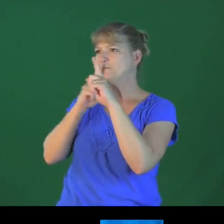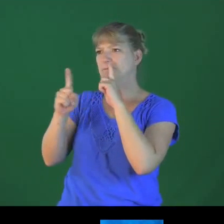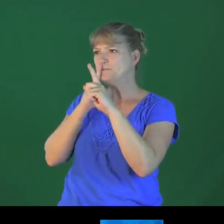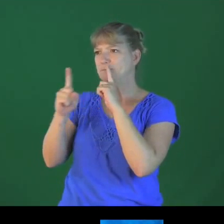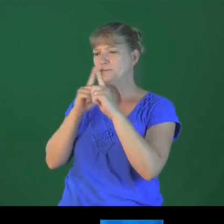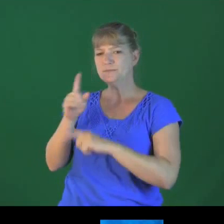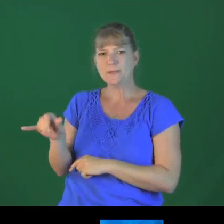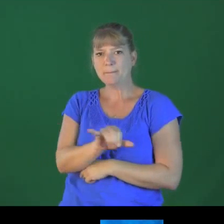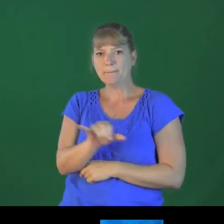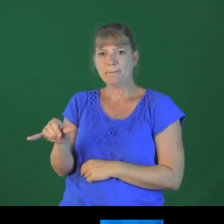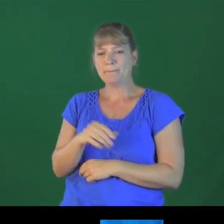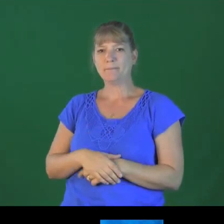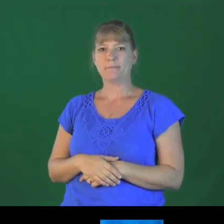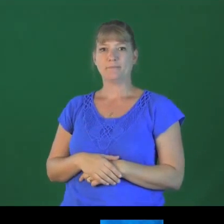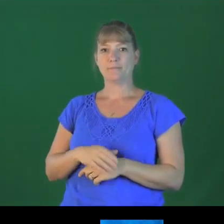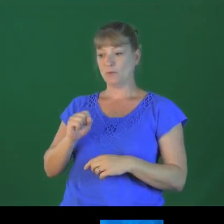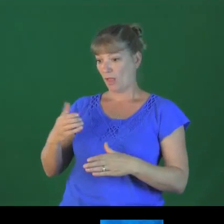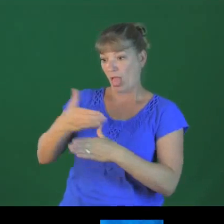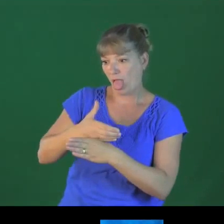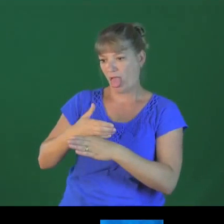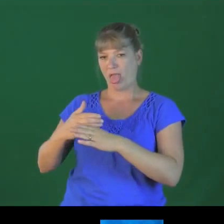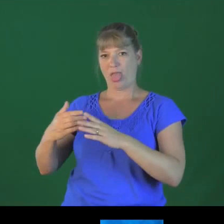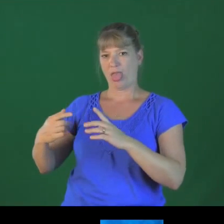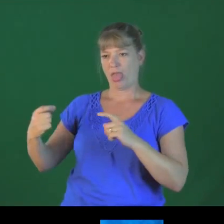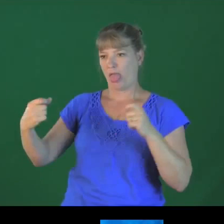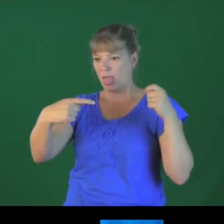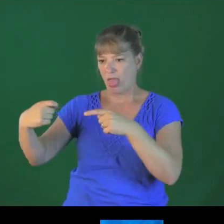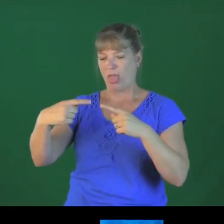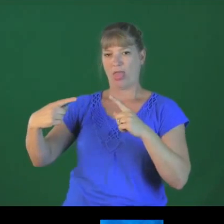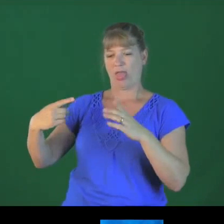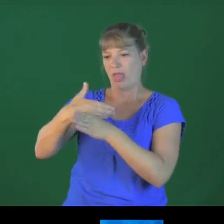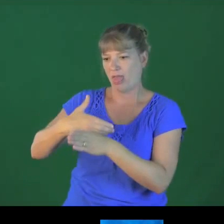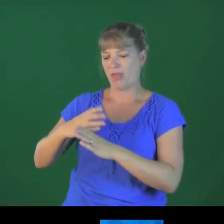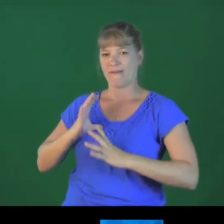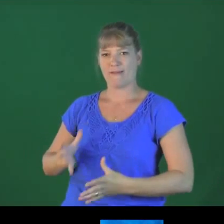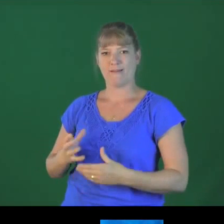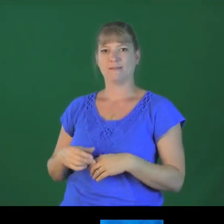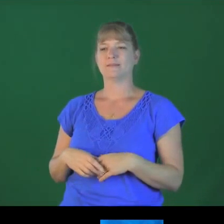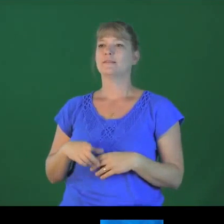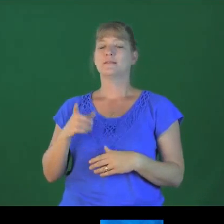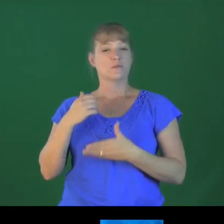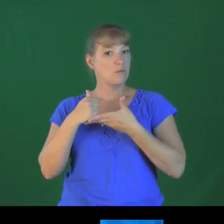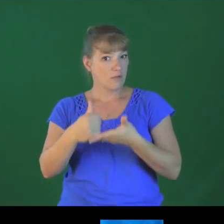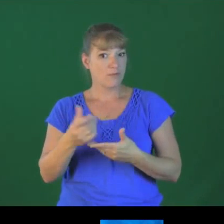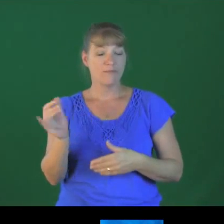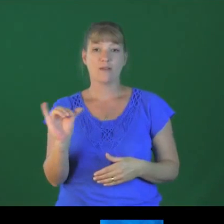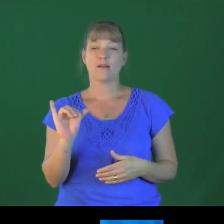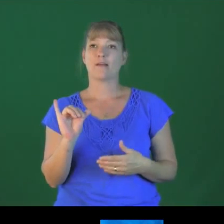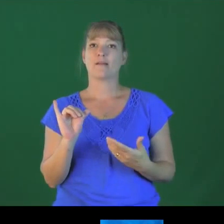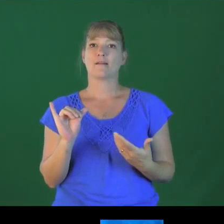You can even interrupt each other. I think this might be useful in cases